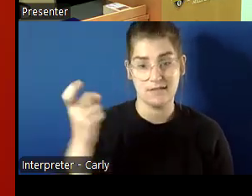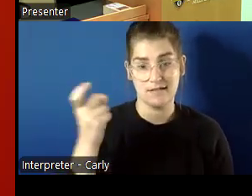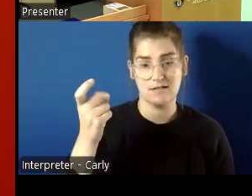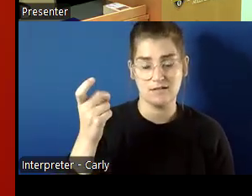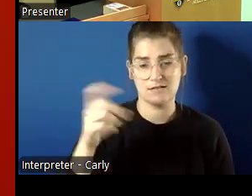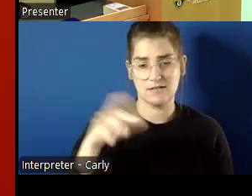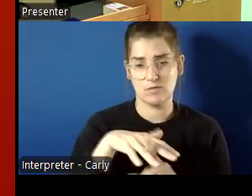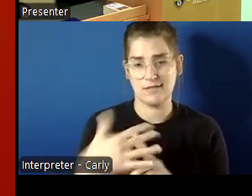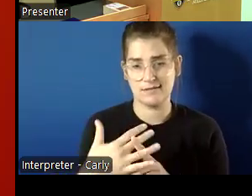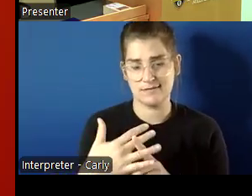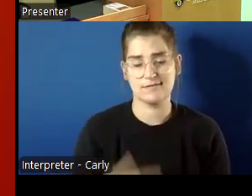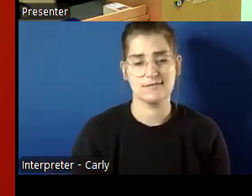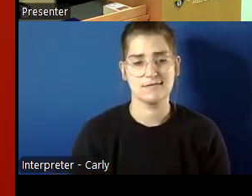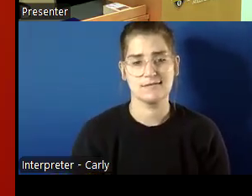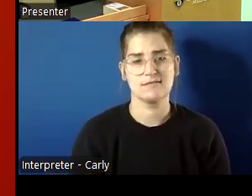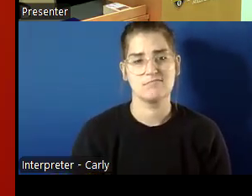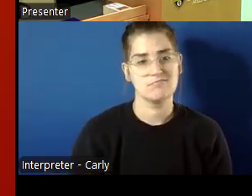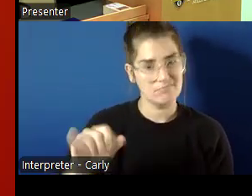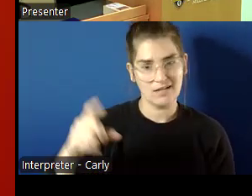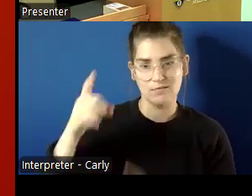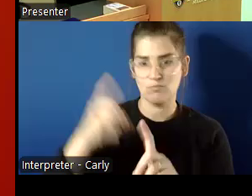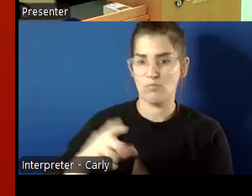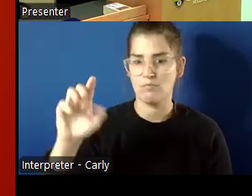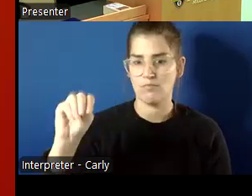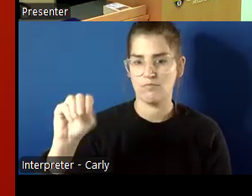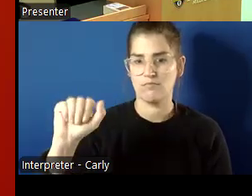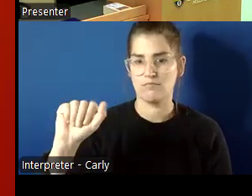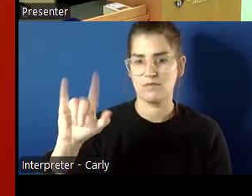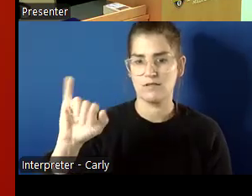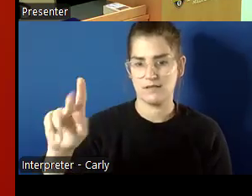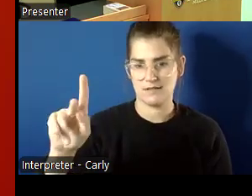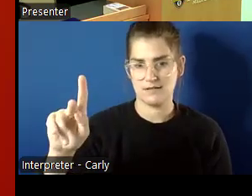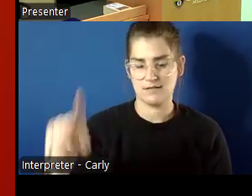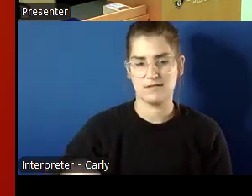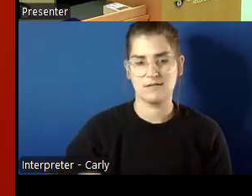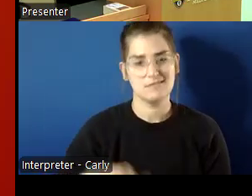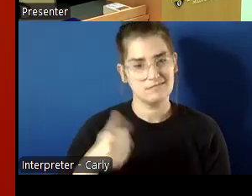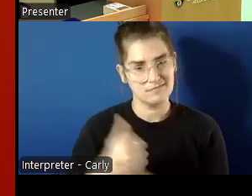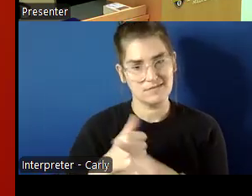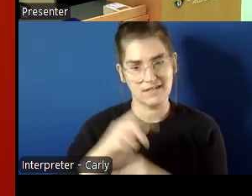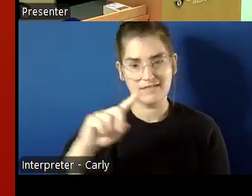that's the point of the Malik case. Culture, racial identity is diagnostic context. Trauma